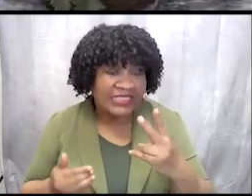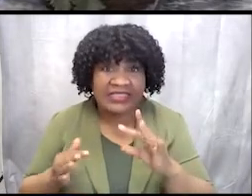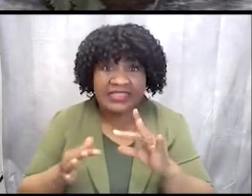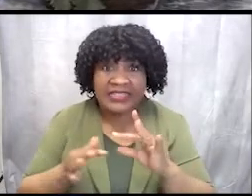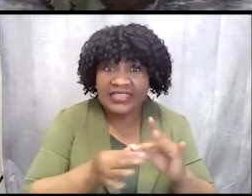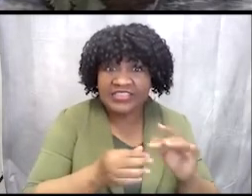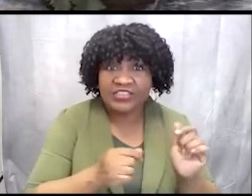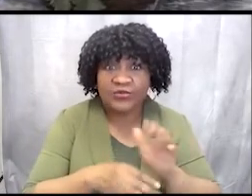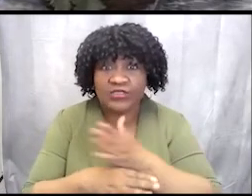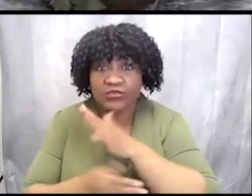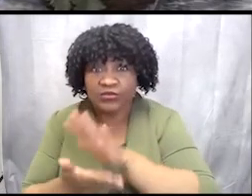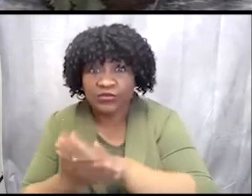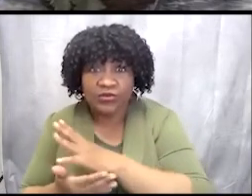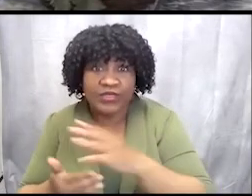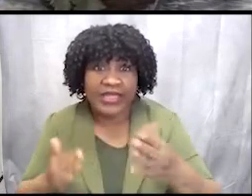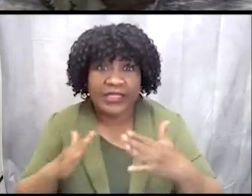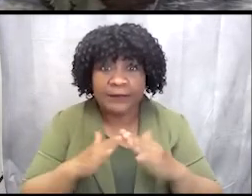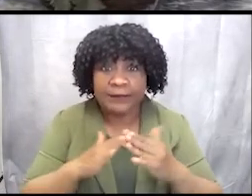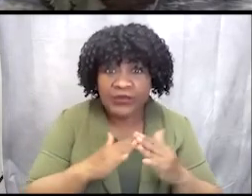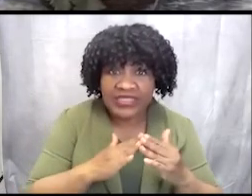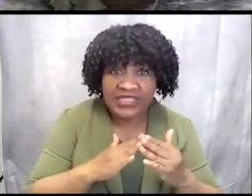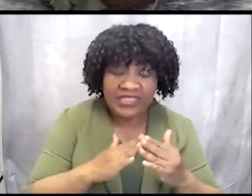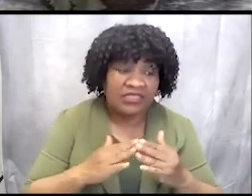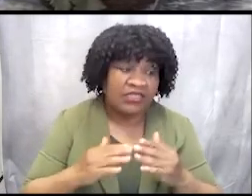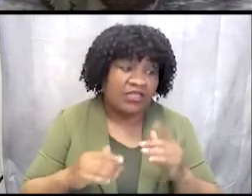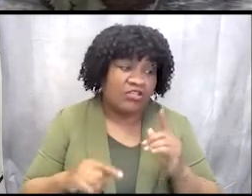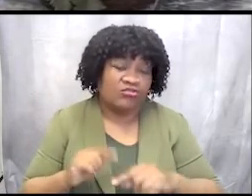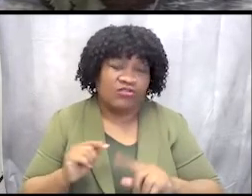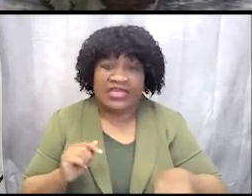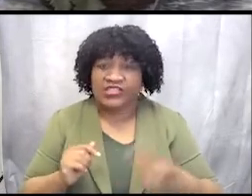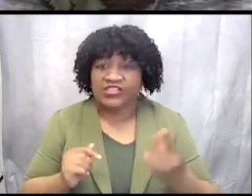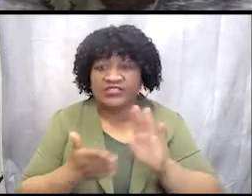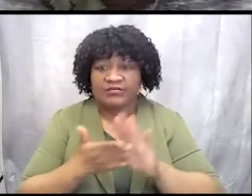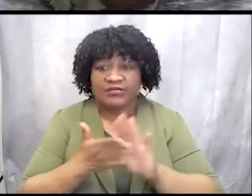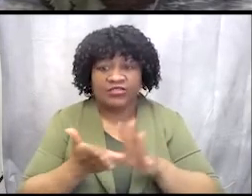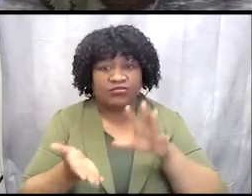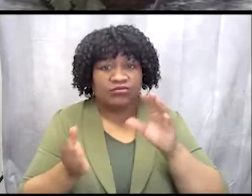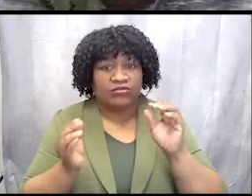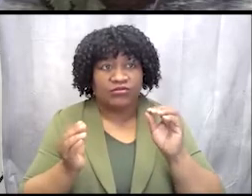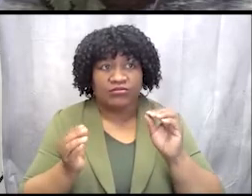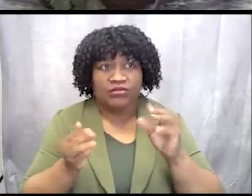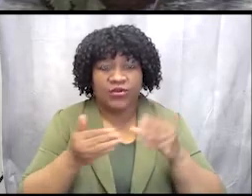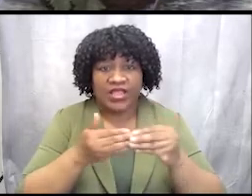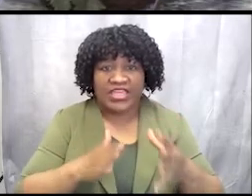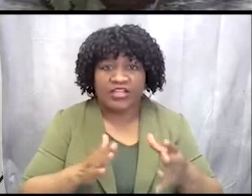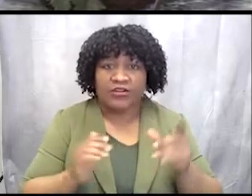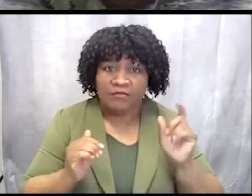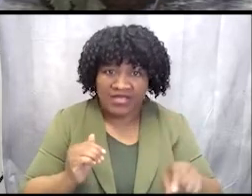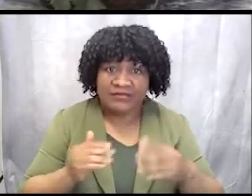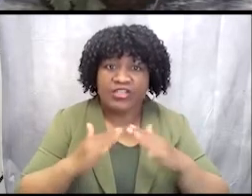between school and community, you can't just be the school leader without being the community leader.